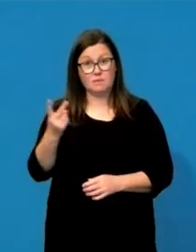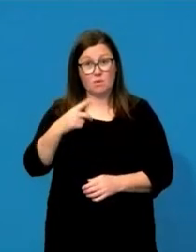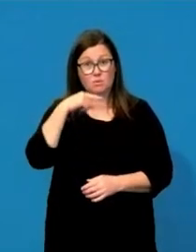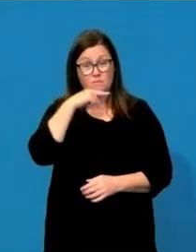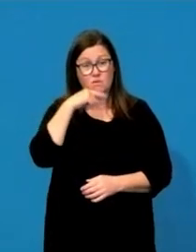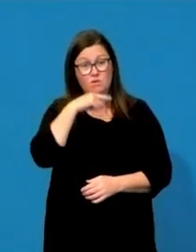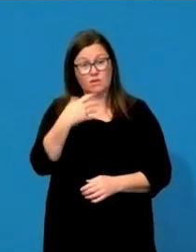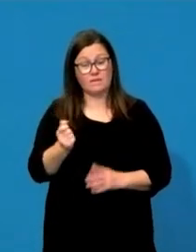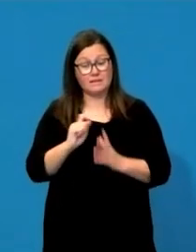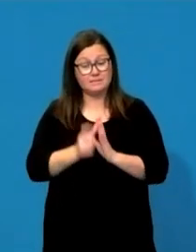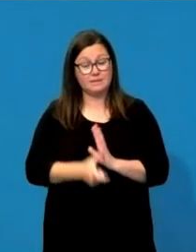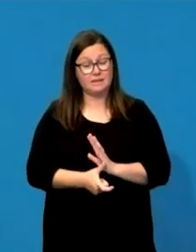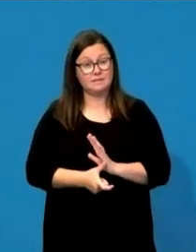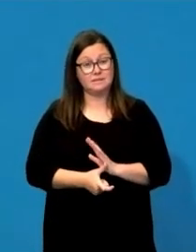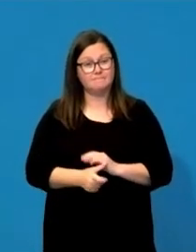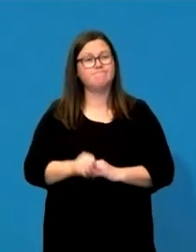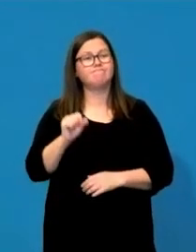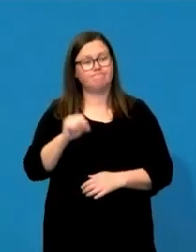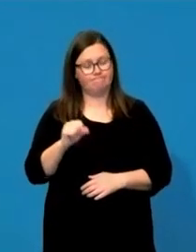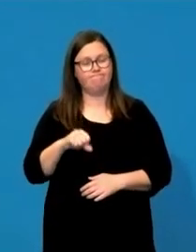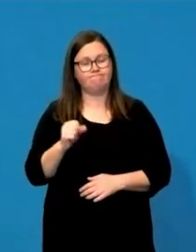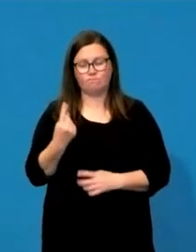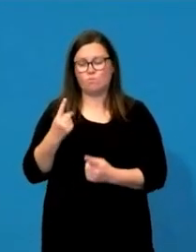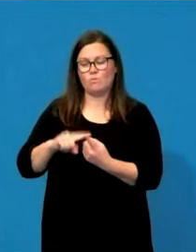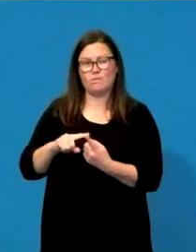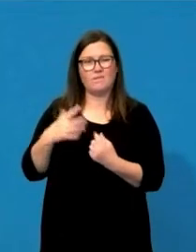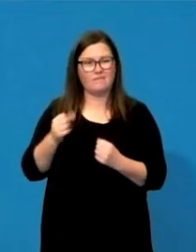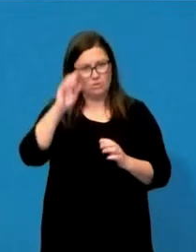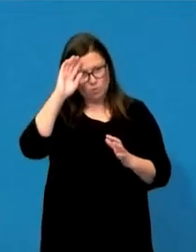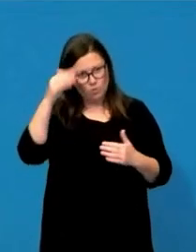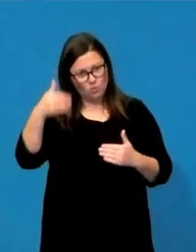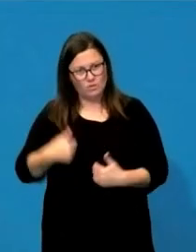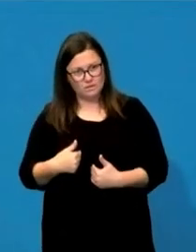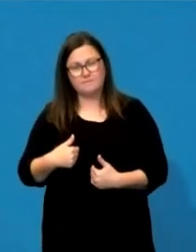Yes. [REDACTED] has been diagnosed with autism and [REDACTED] has been diagnosed